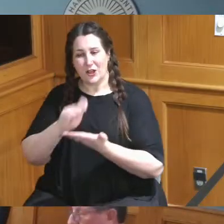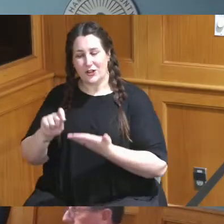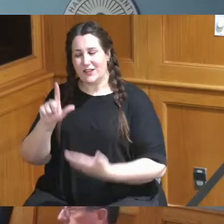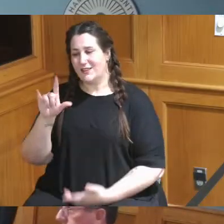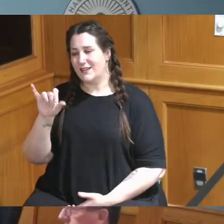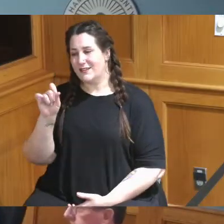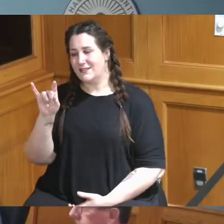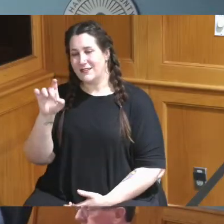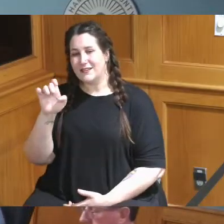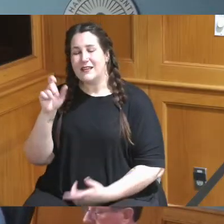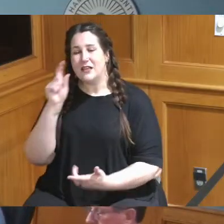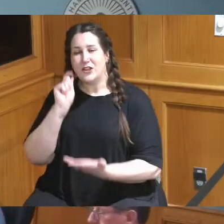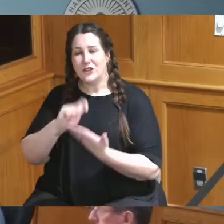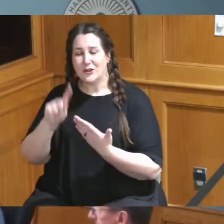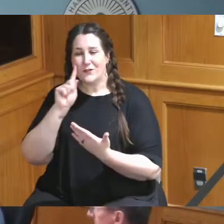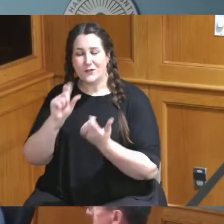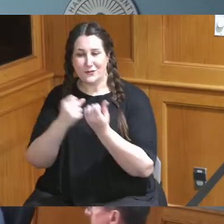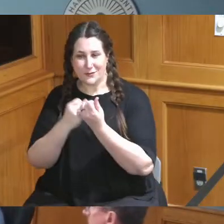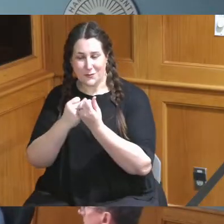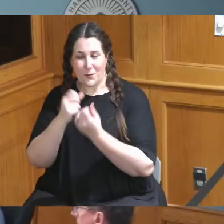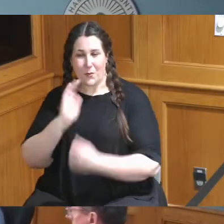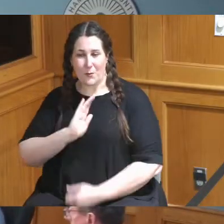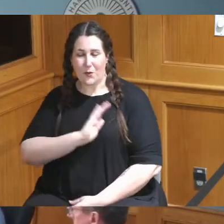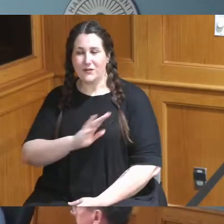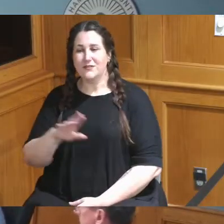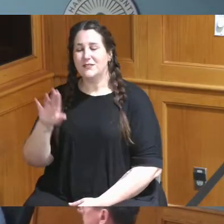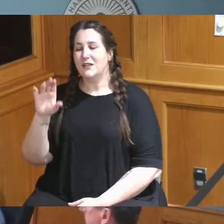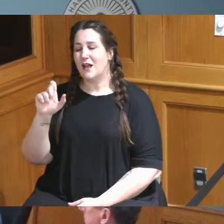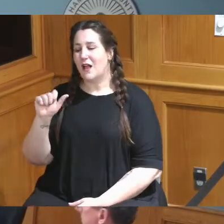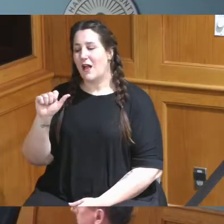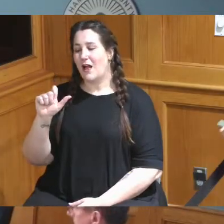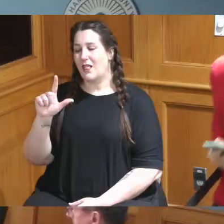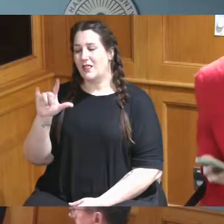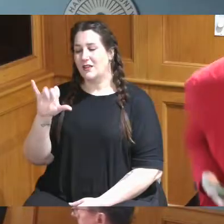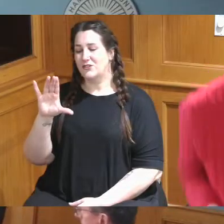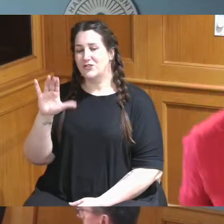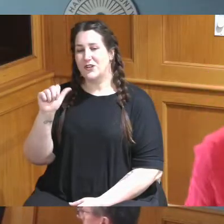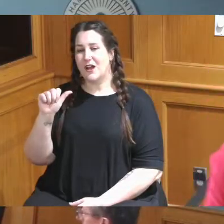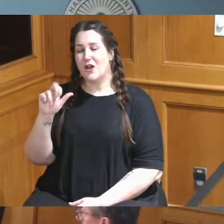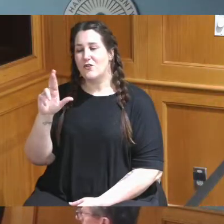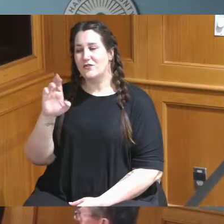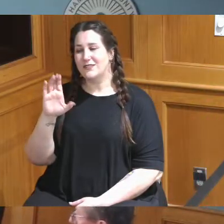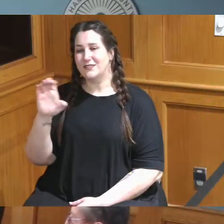Clerk to the Board. Hamilton County Commissioner. Alicia Reece. Jeff Aluotto, County Administrator.